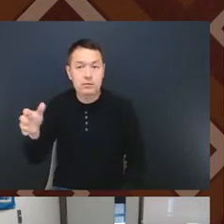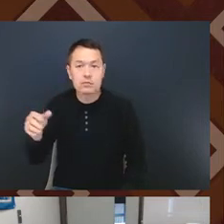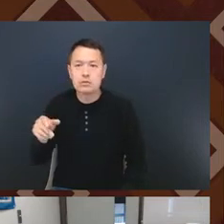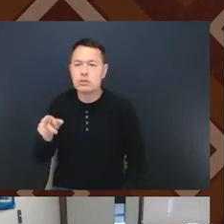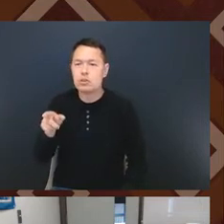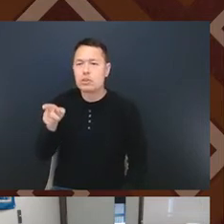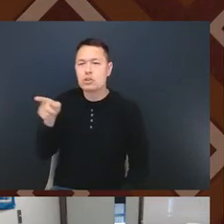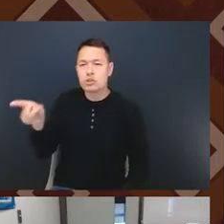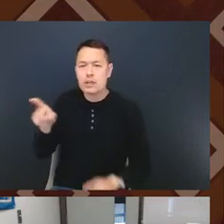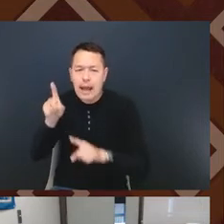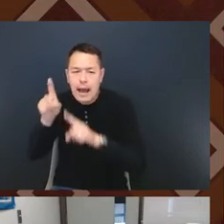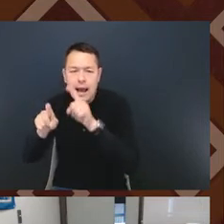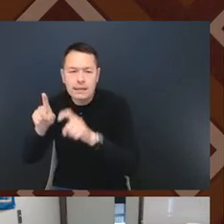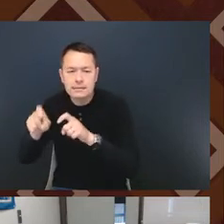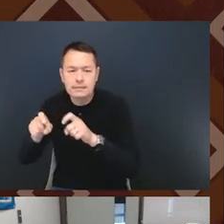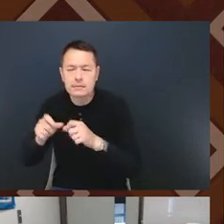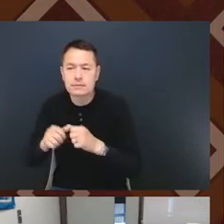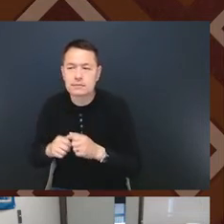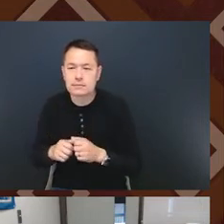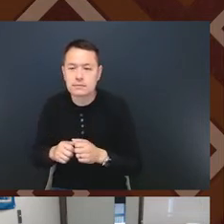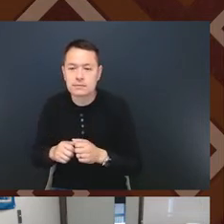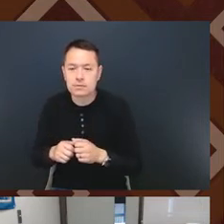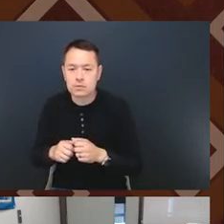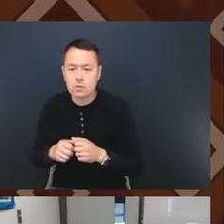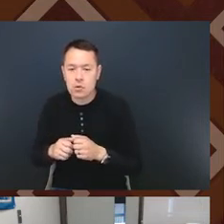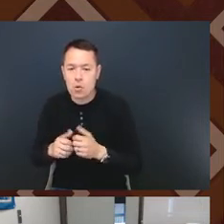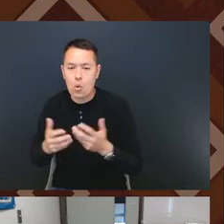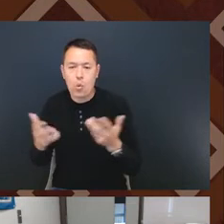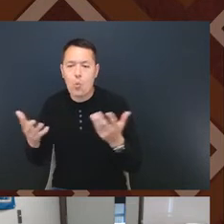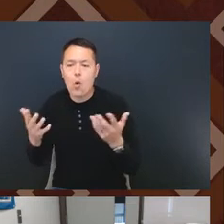what kind of sentence which you hope for her grandson.